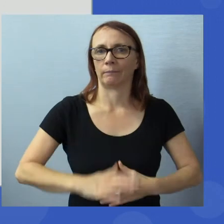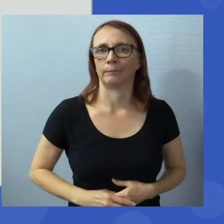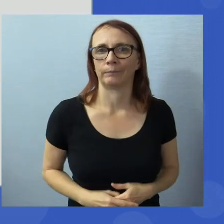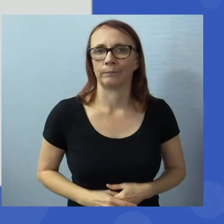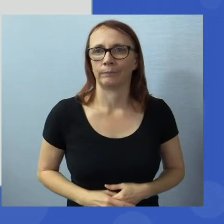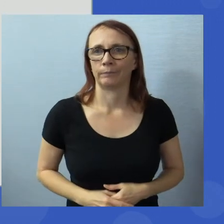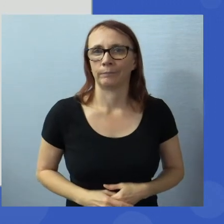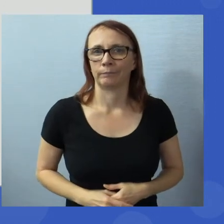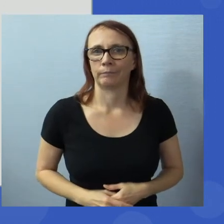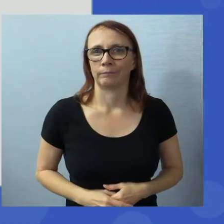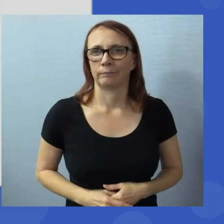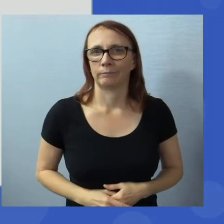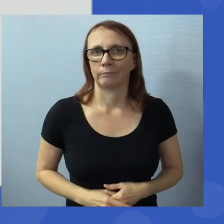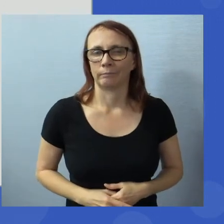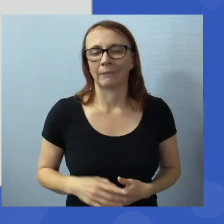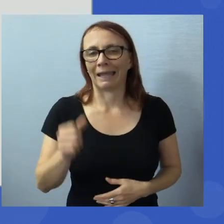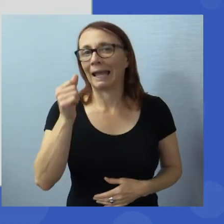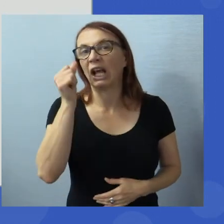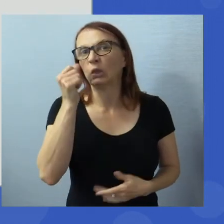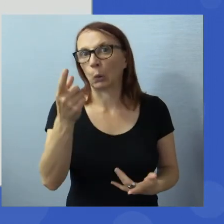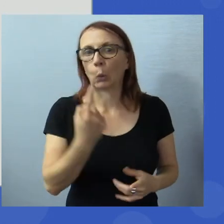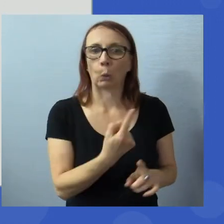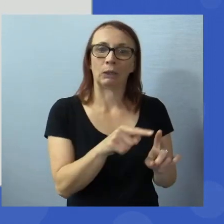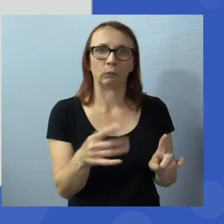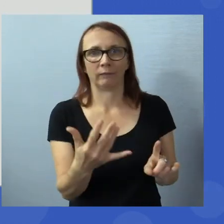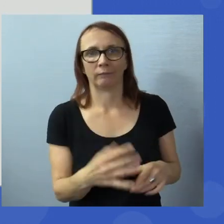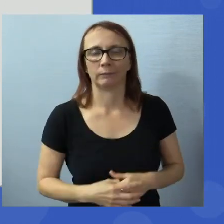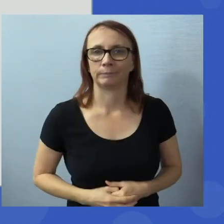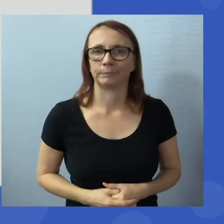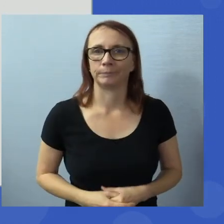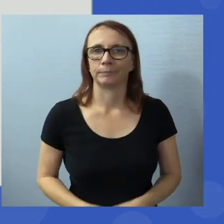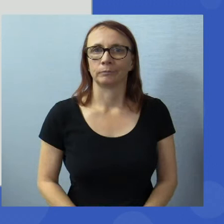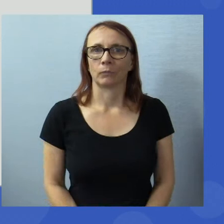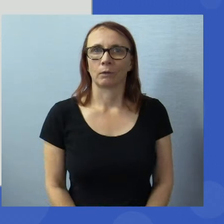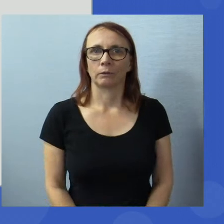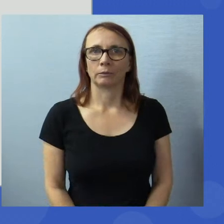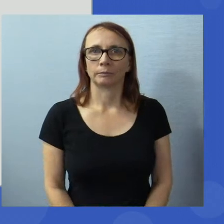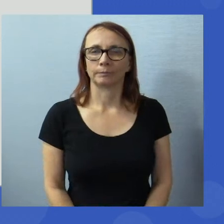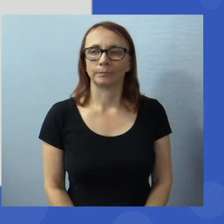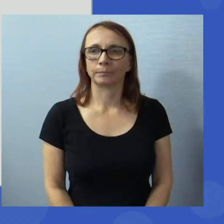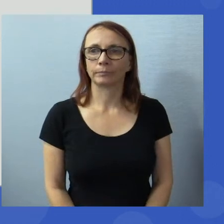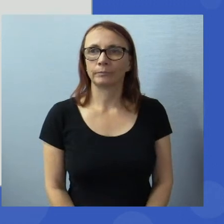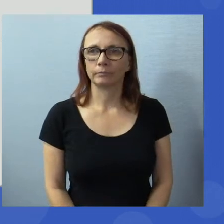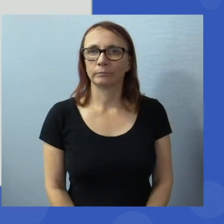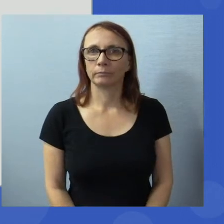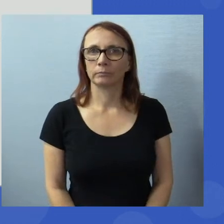know five if you're strongly in favor down to one if you're not strongly in